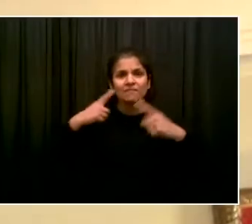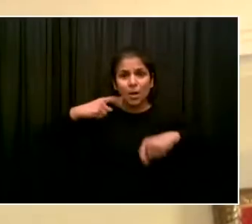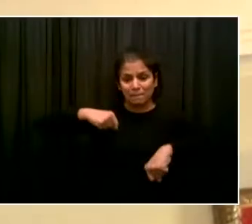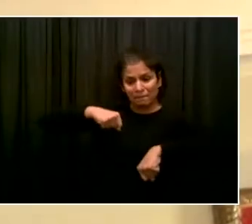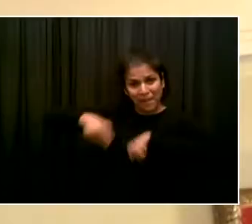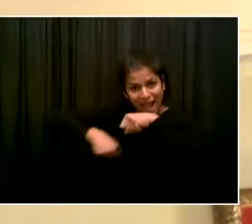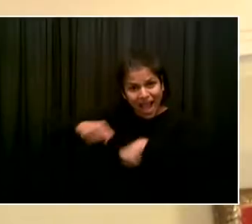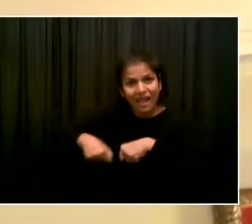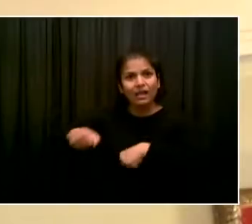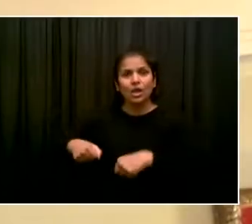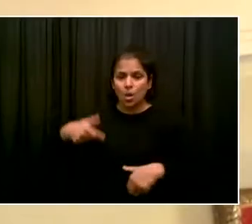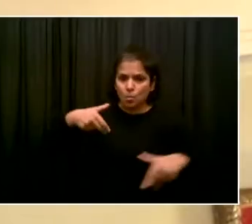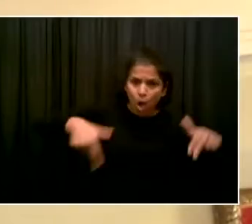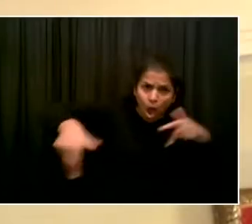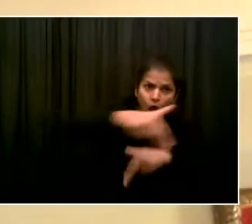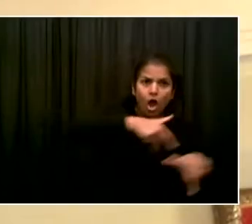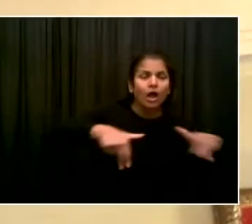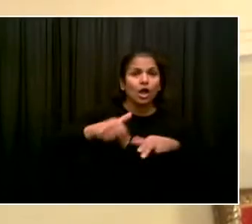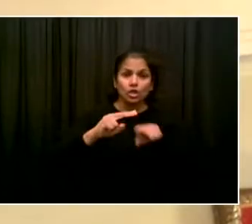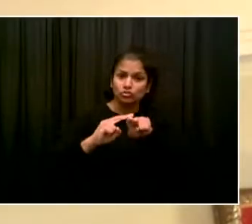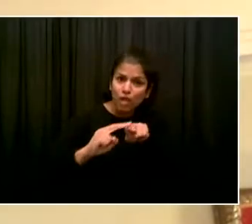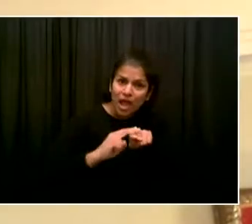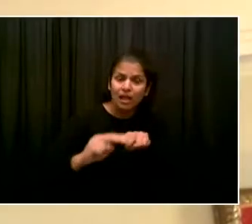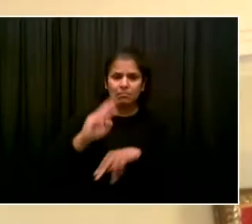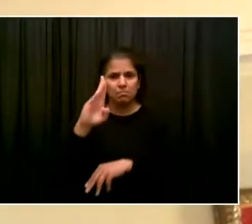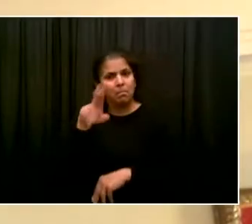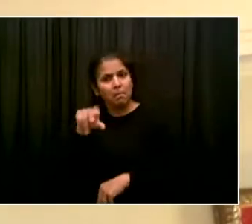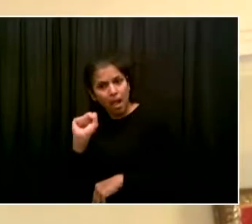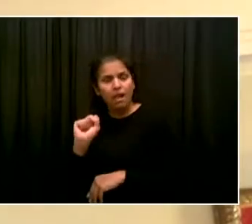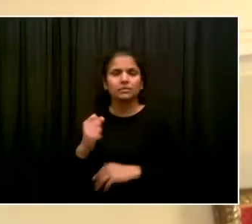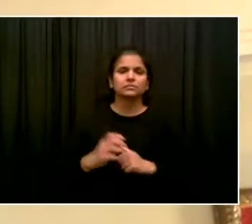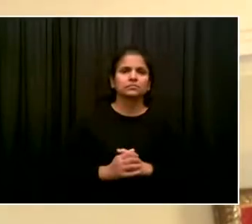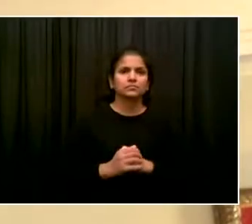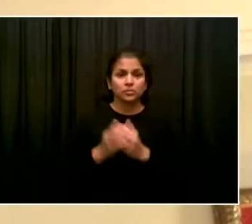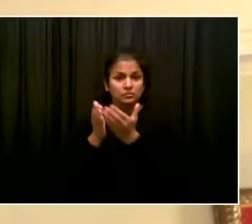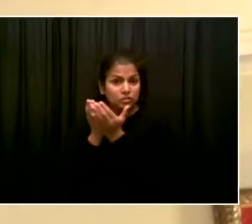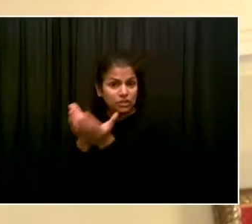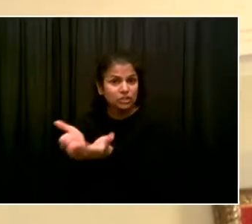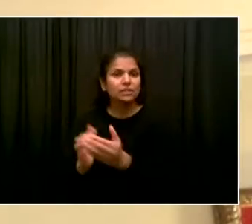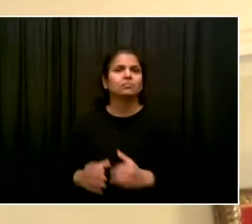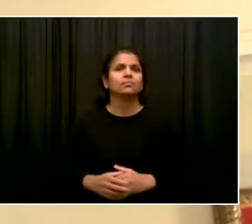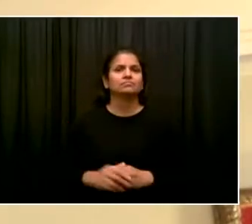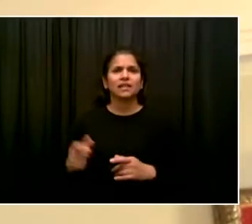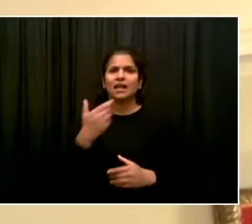FRIENDLY AND THE WHOLE NATION. MR. MAYOR, I WANT TTO AKE